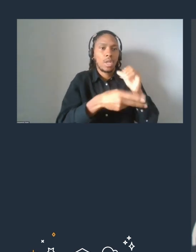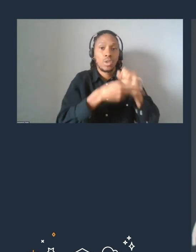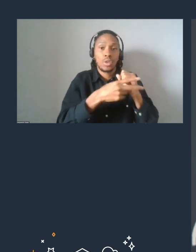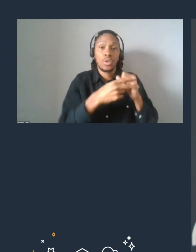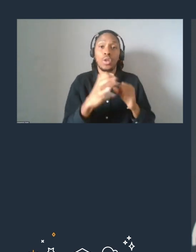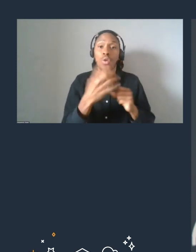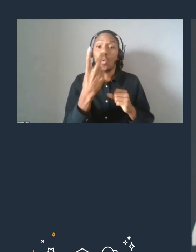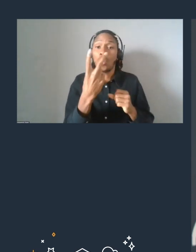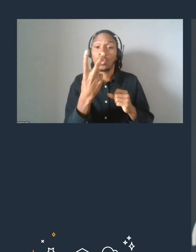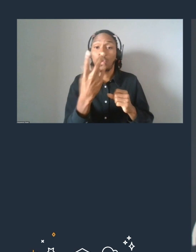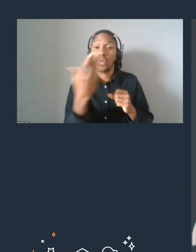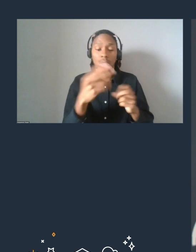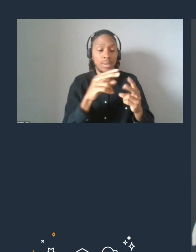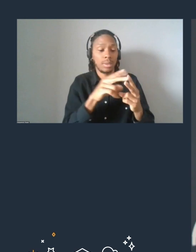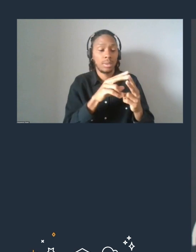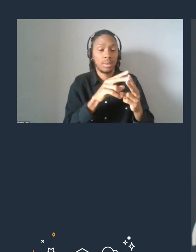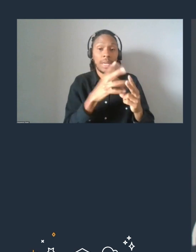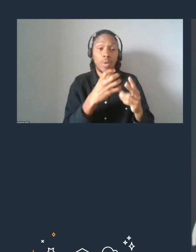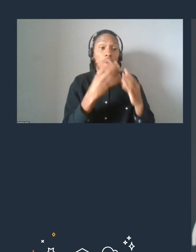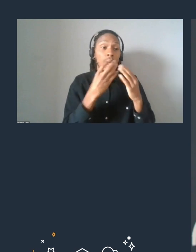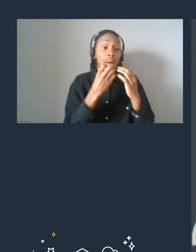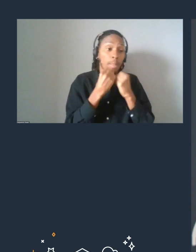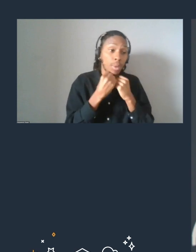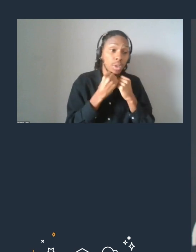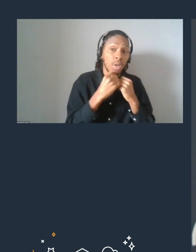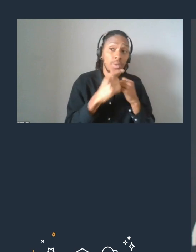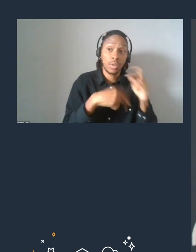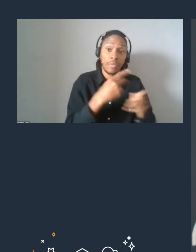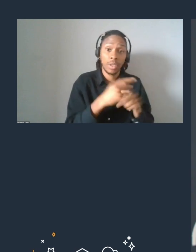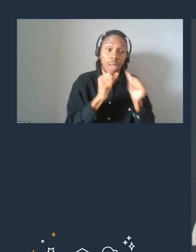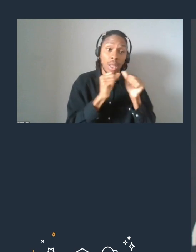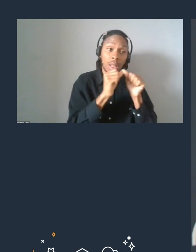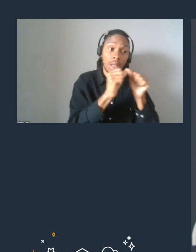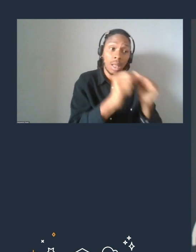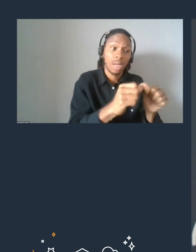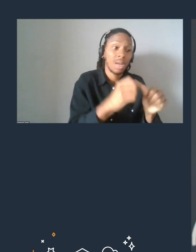Now, if you want to preserve those versions for a long period of time, but don't wanna pay too much for it,